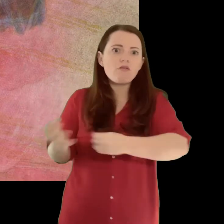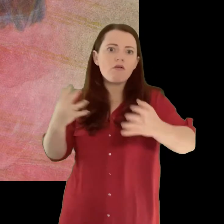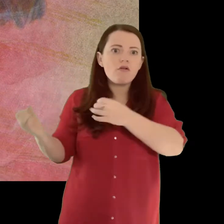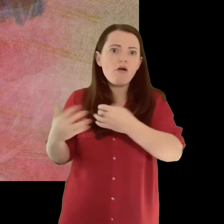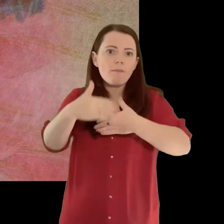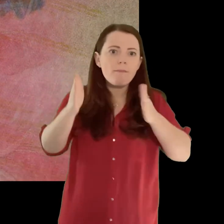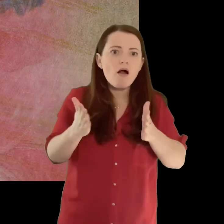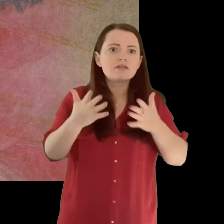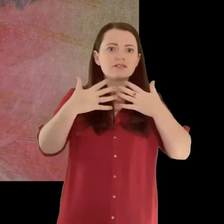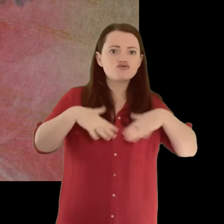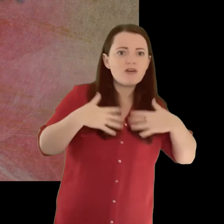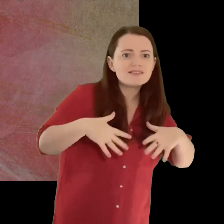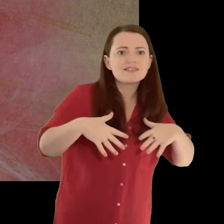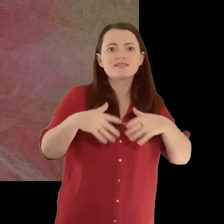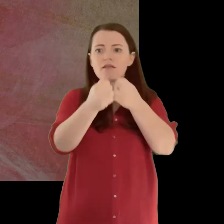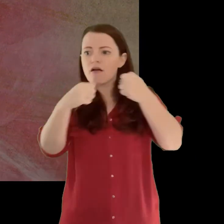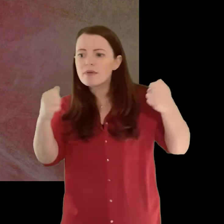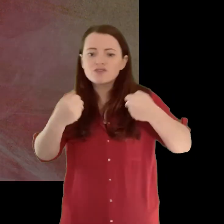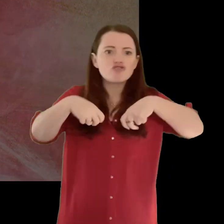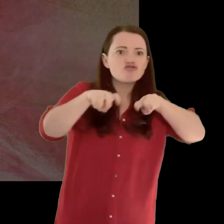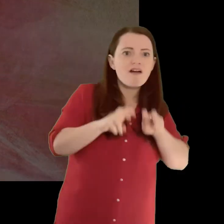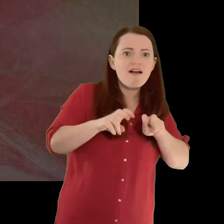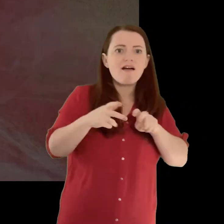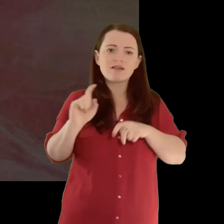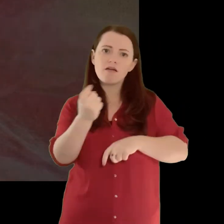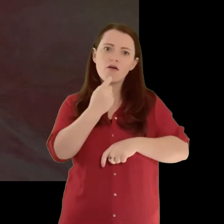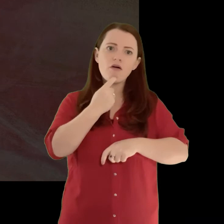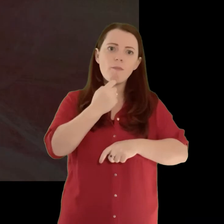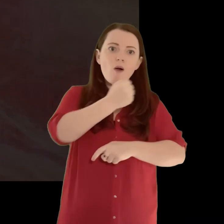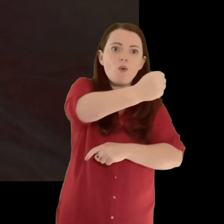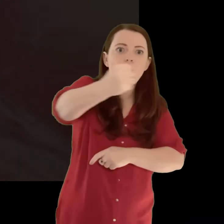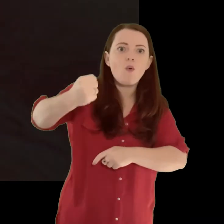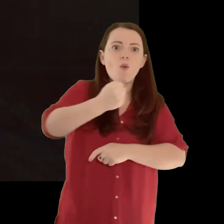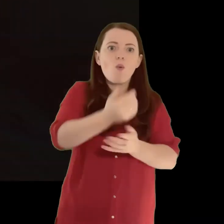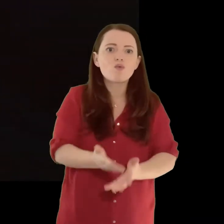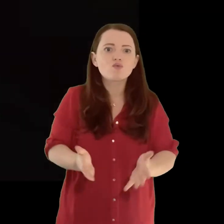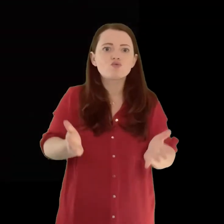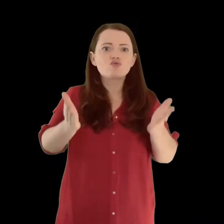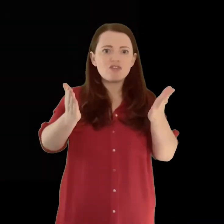and dressers and bedsteads cupboards and chairs and a big copper cauldron and a number of other things